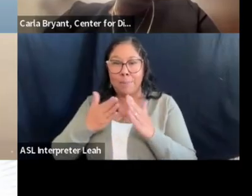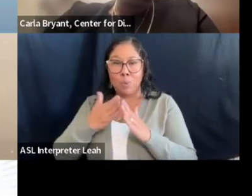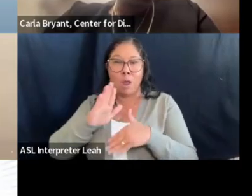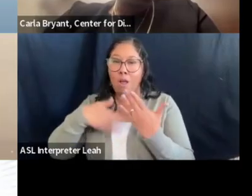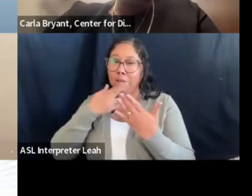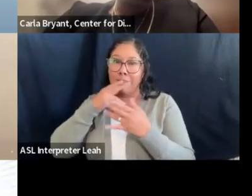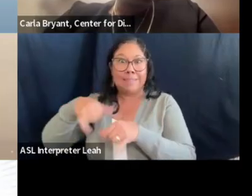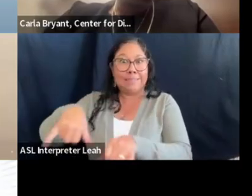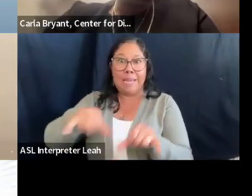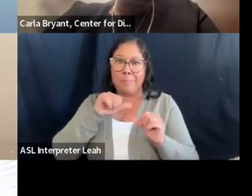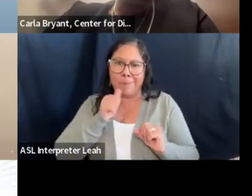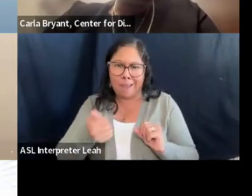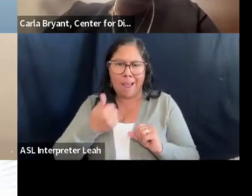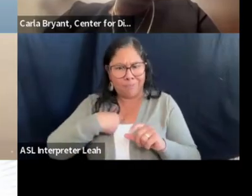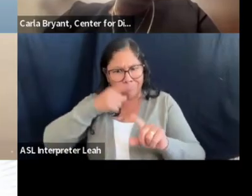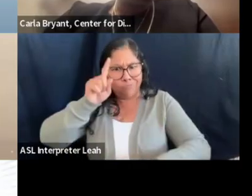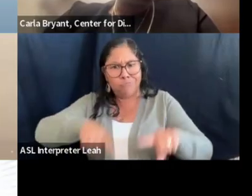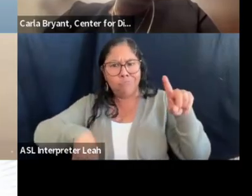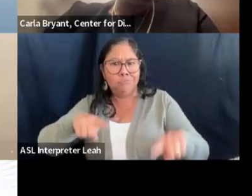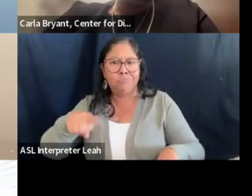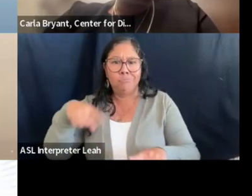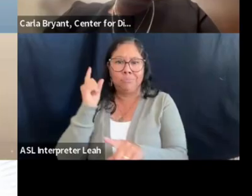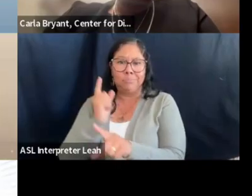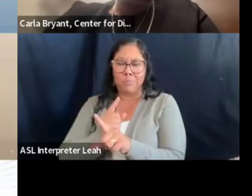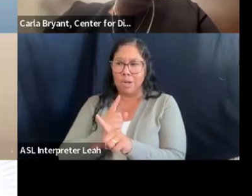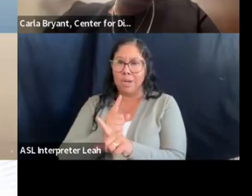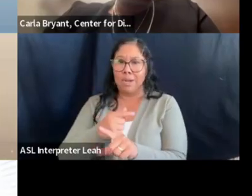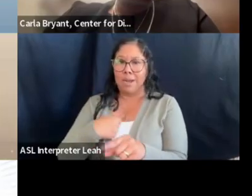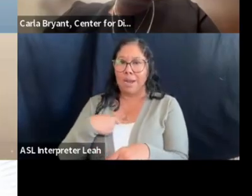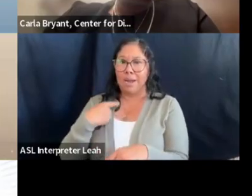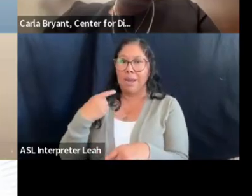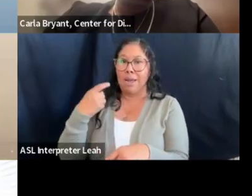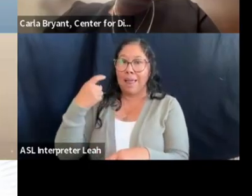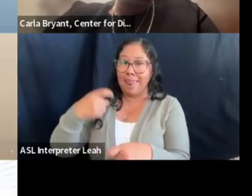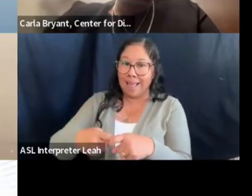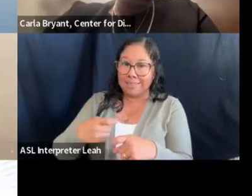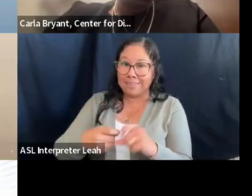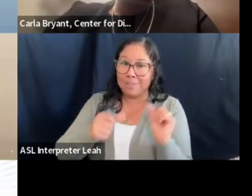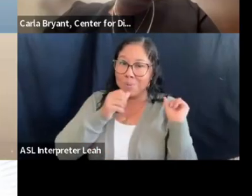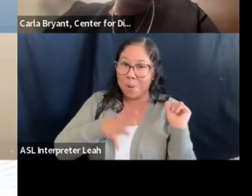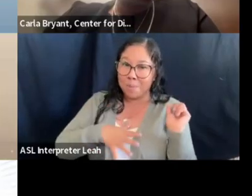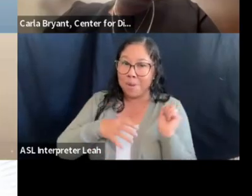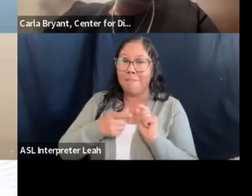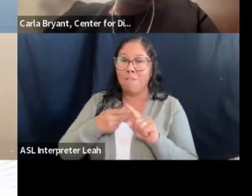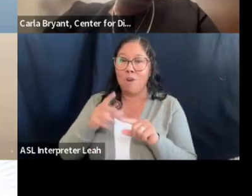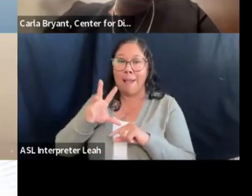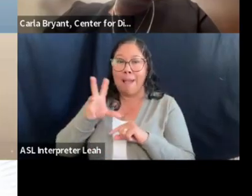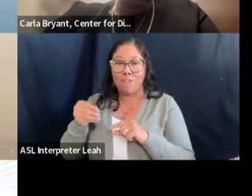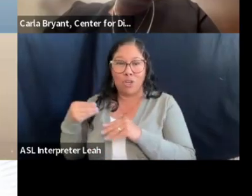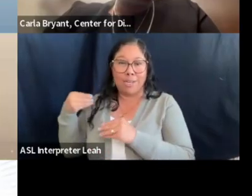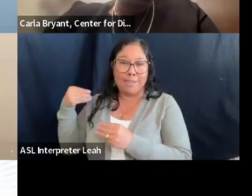one cultural thread. Right? I'm a Latino woman of African descent. I'm a first generation immigrant